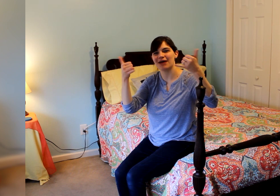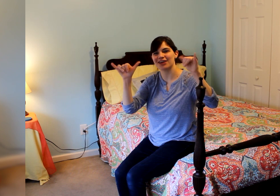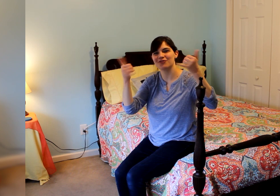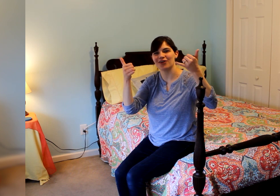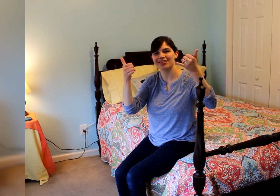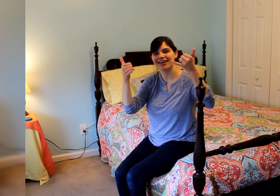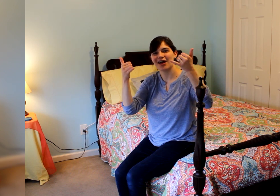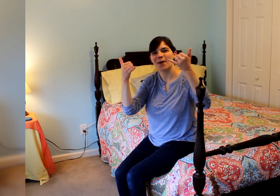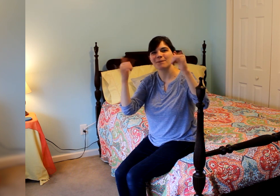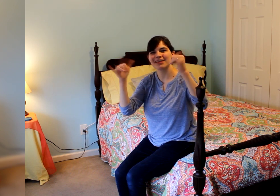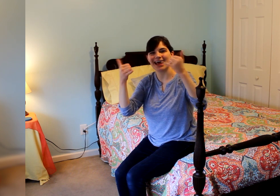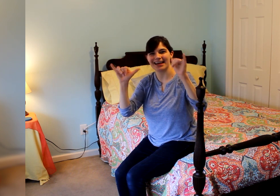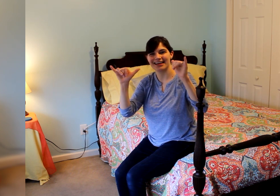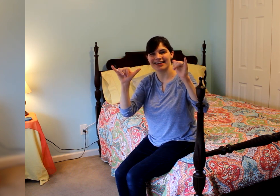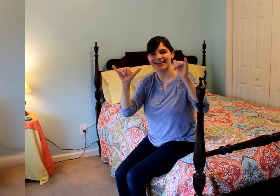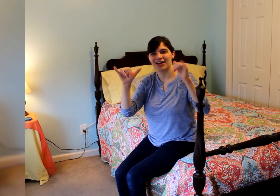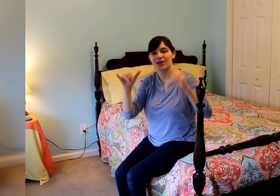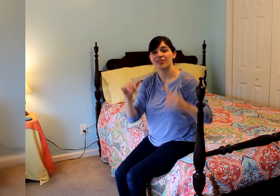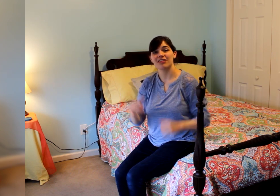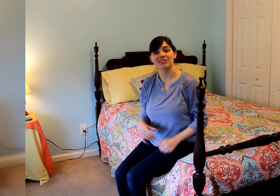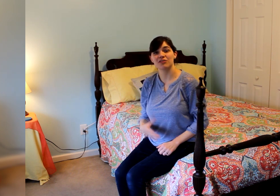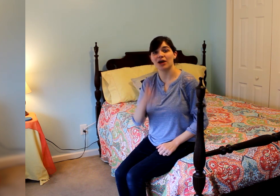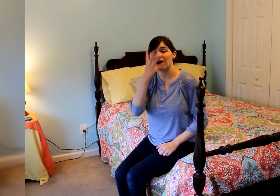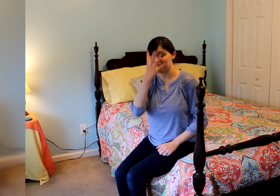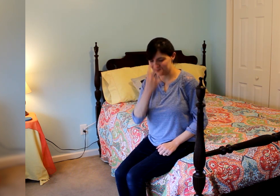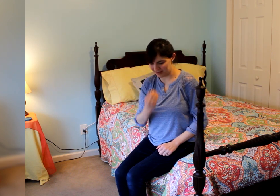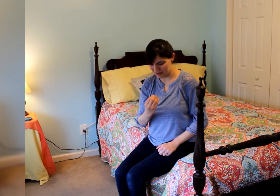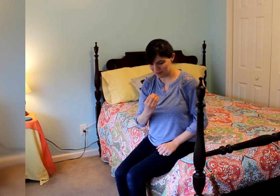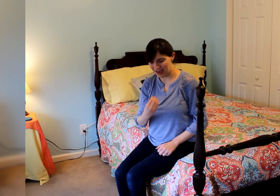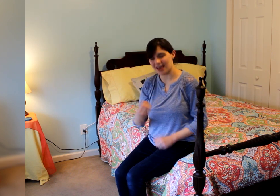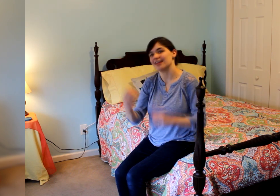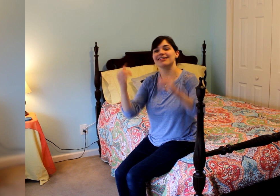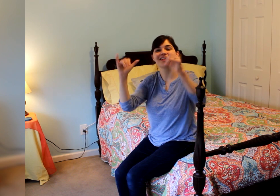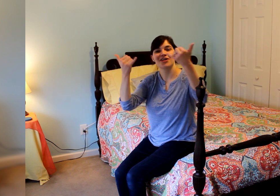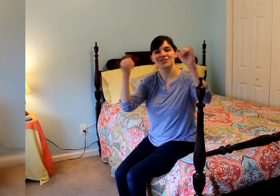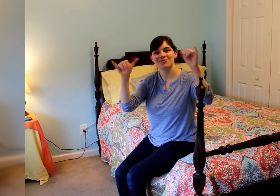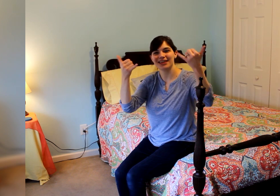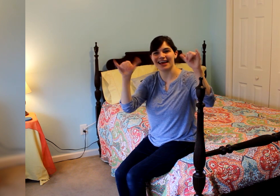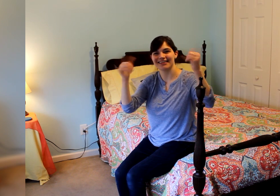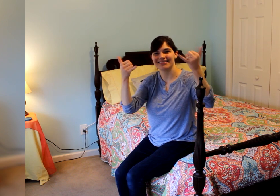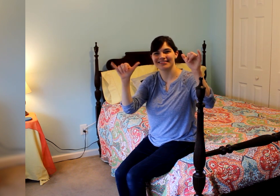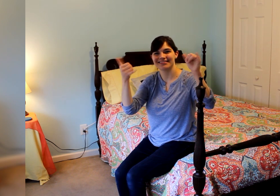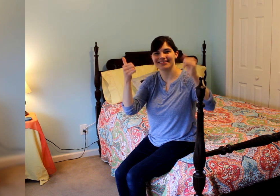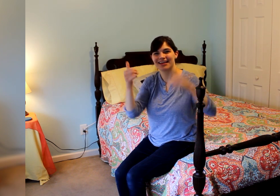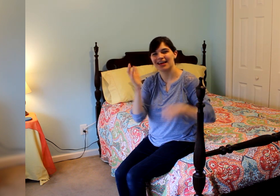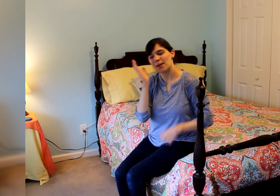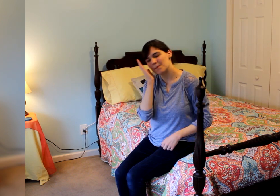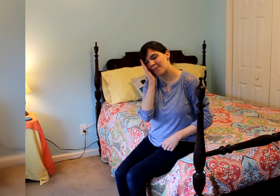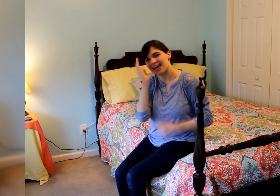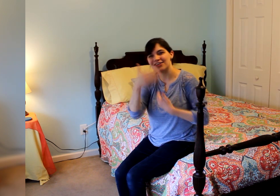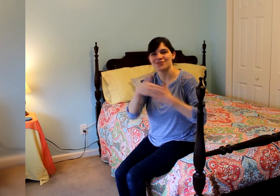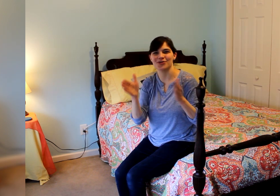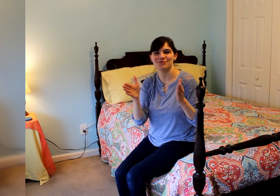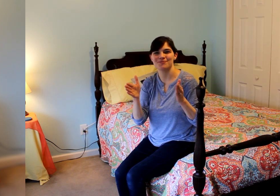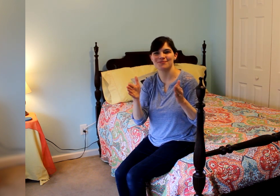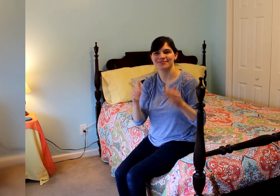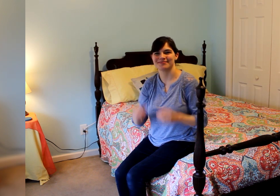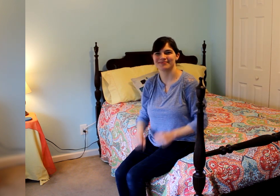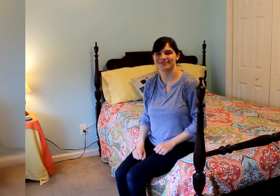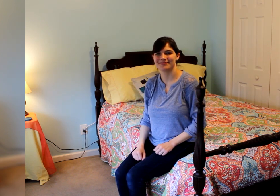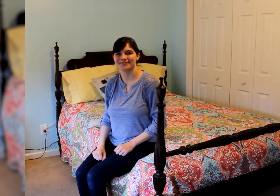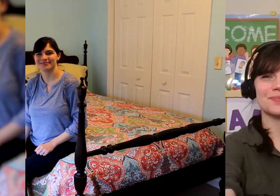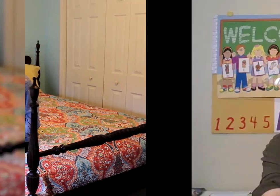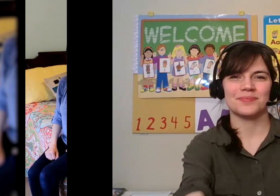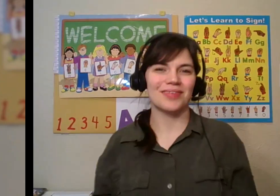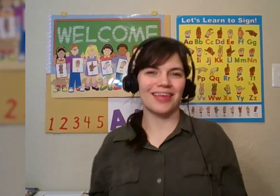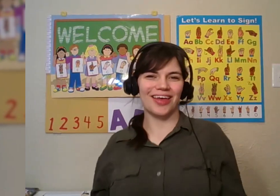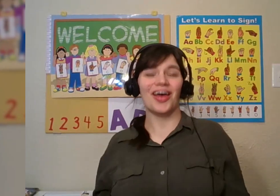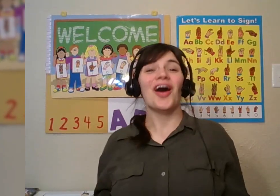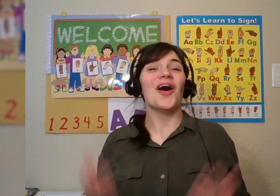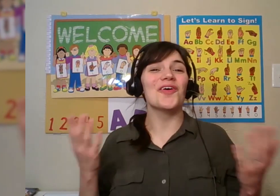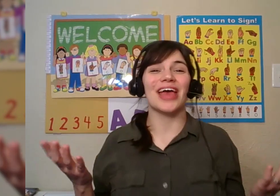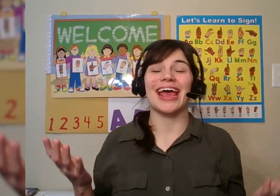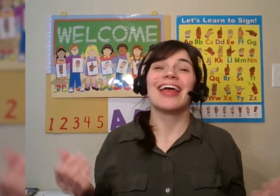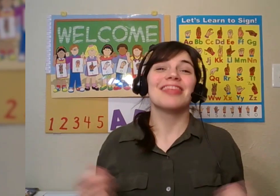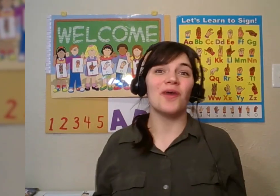back and forth: play. This is where I sleep and play. Bed room. Okay, that was a